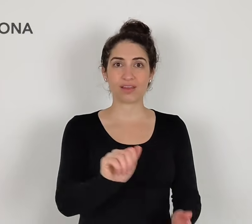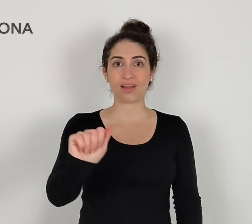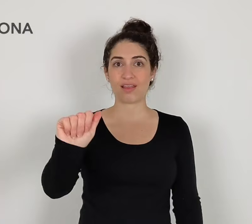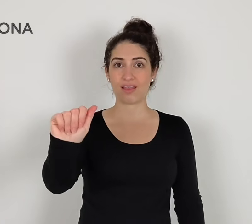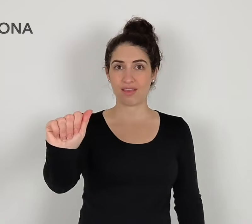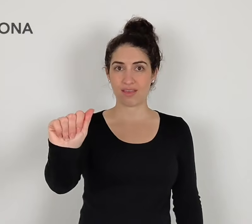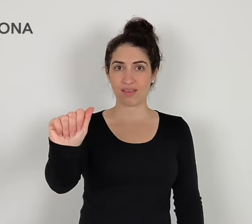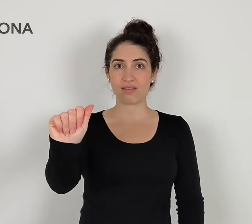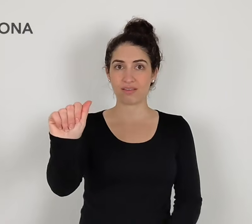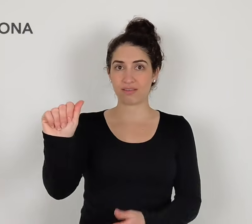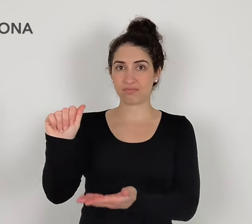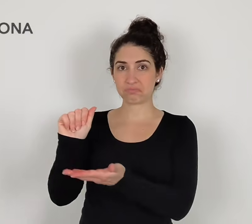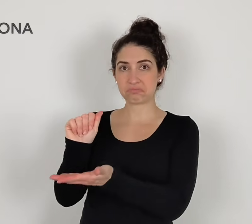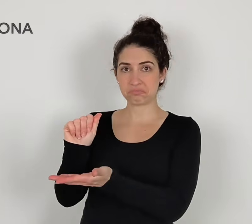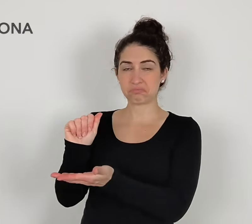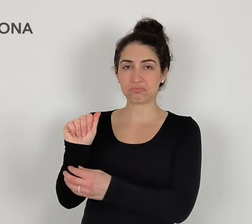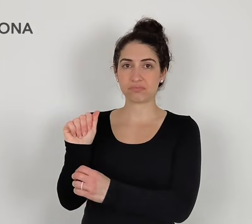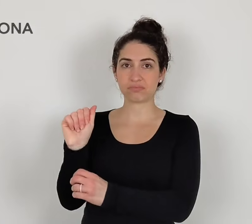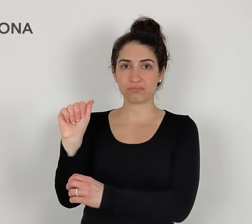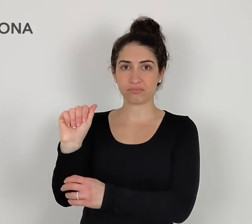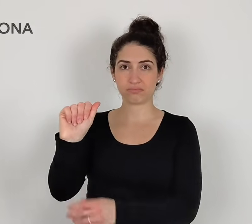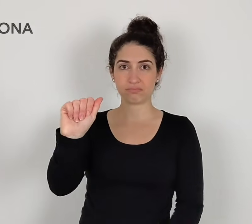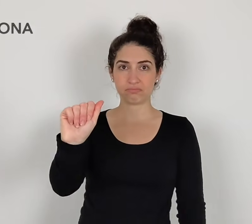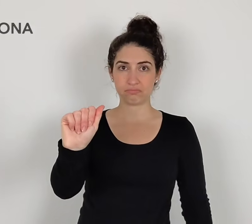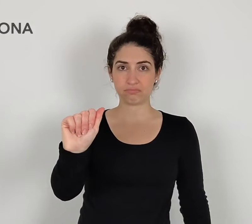Again, it's the A hand shape.